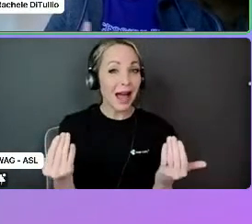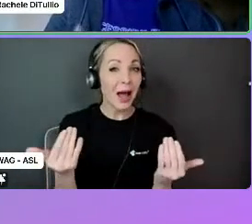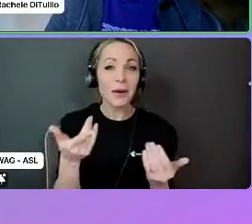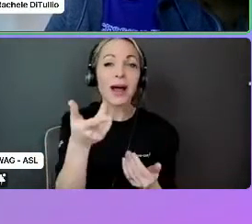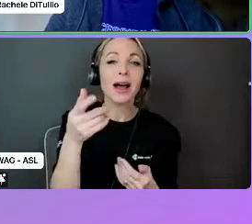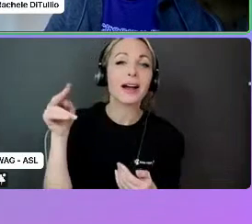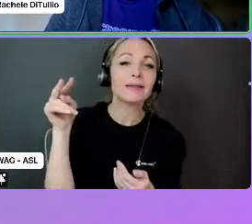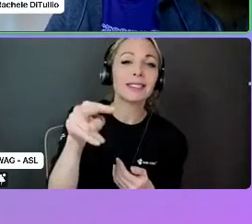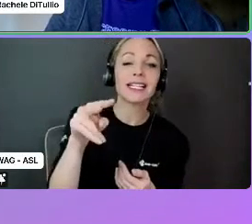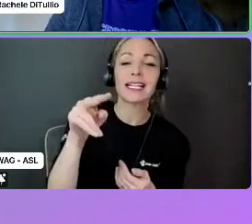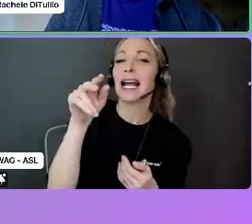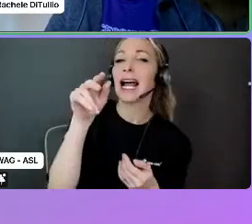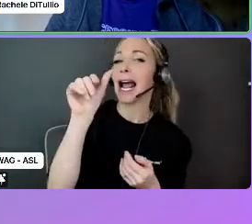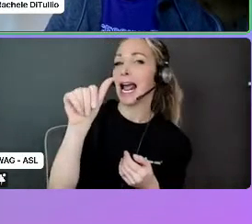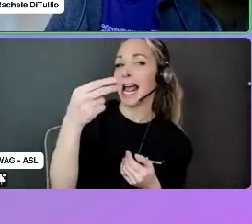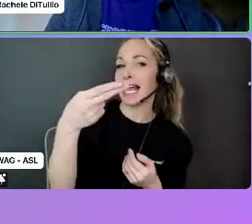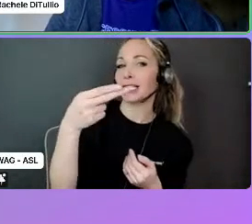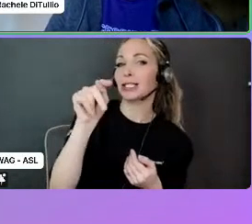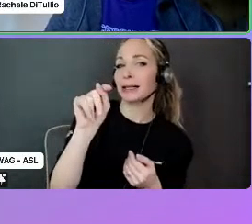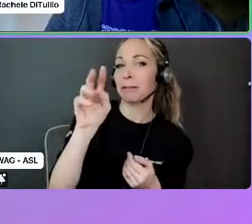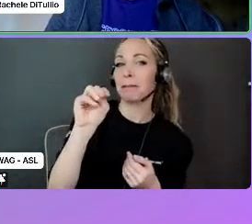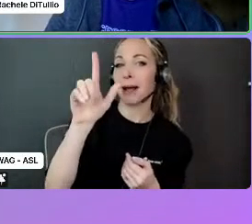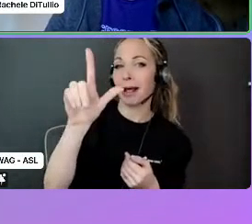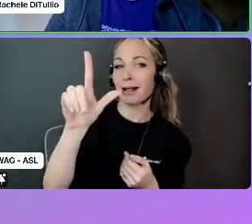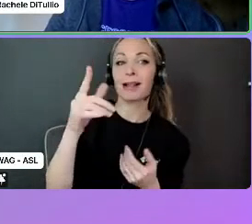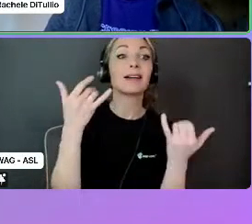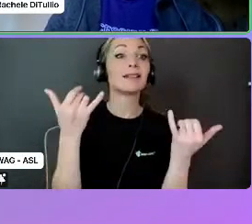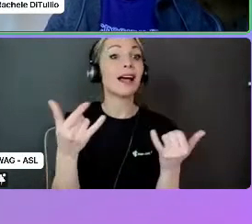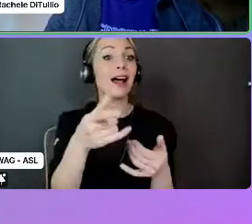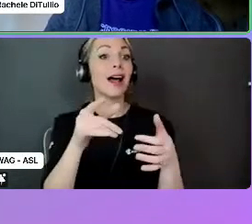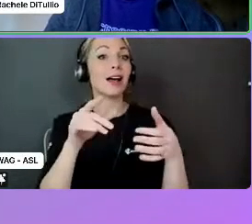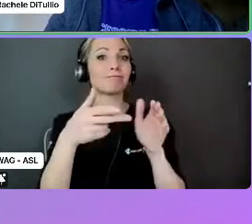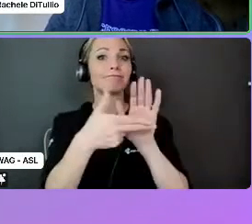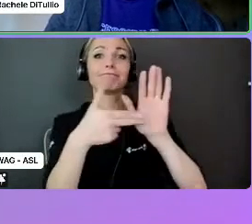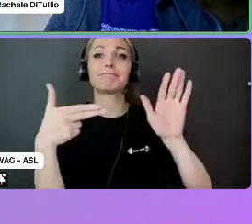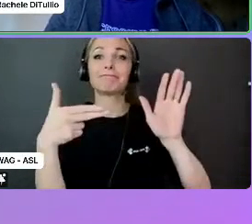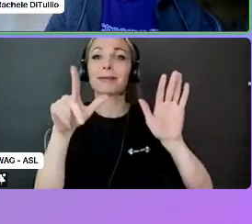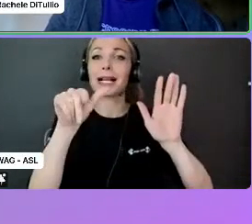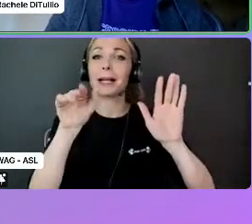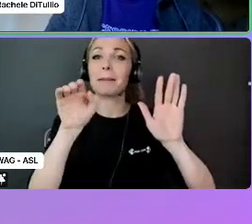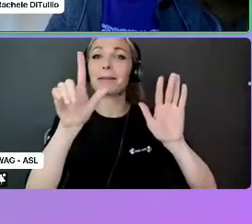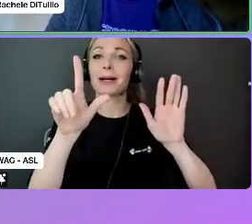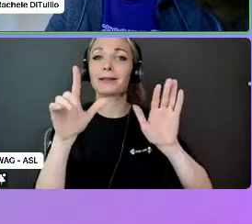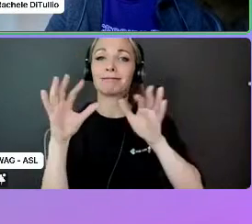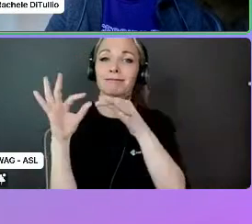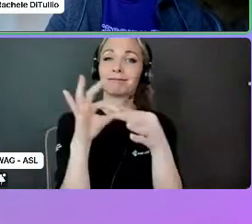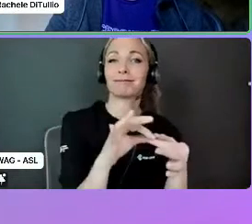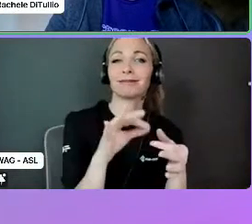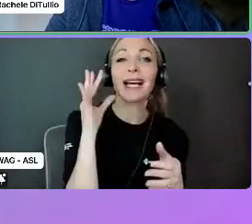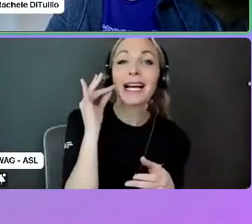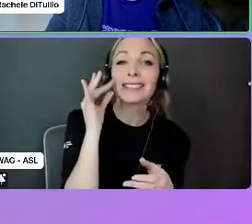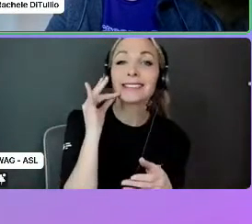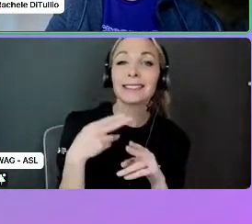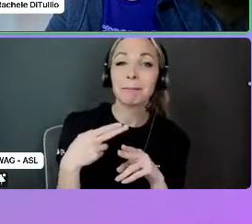let's look at this in the HTML. Here we have our label, cat's name,